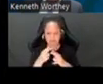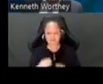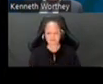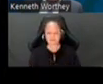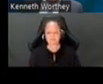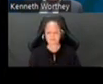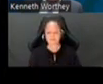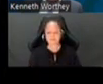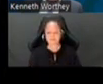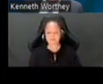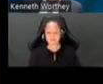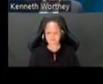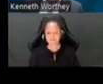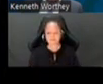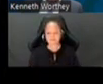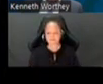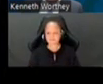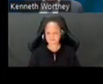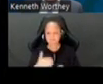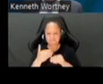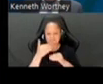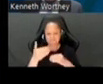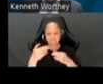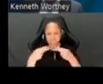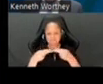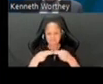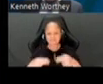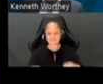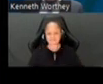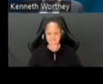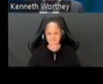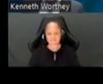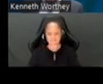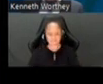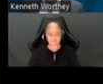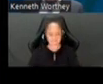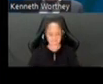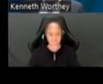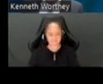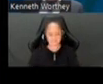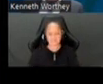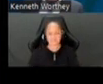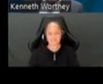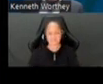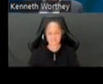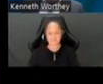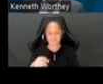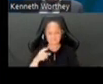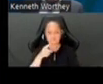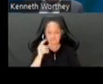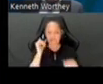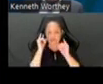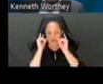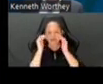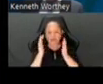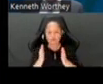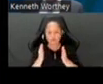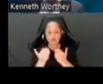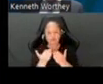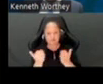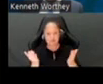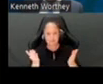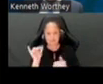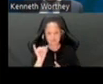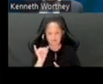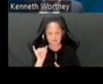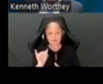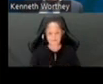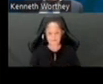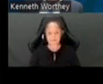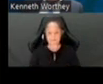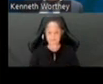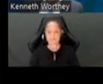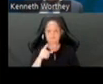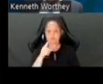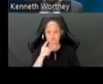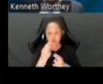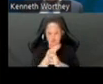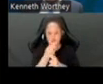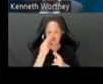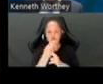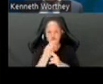Next slide. There's an instructor supplement that you can use with your materials that